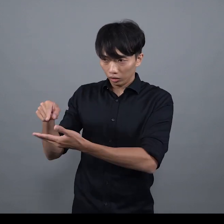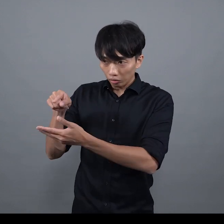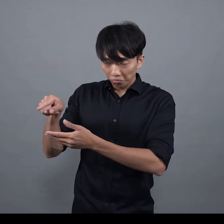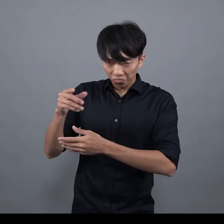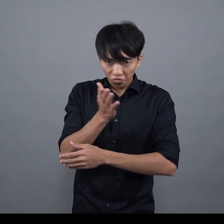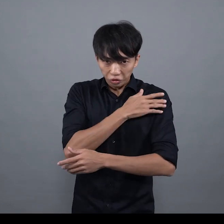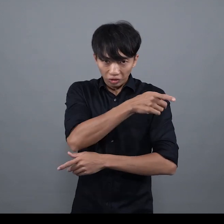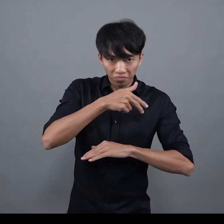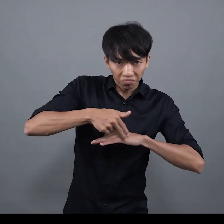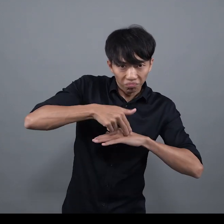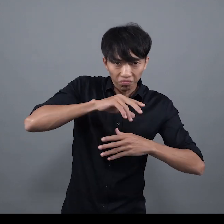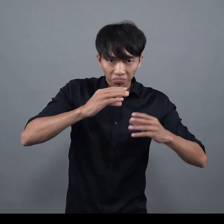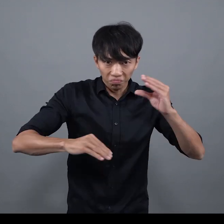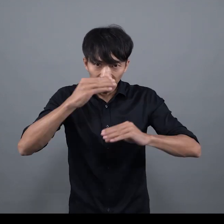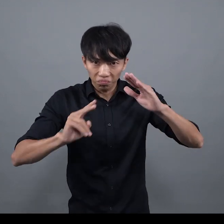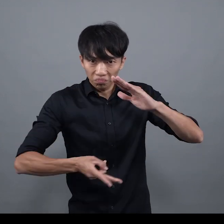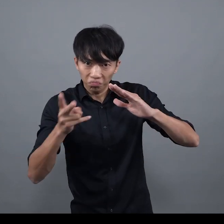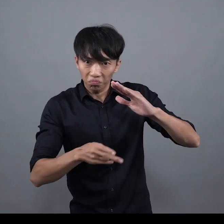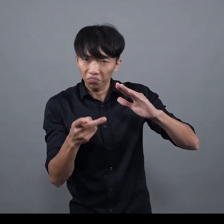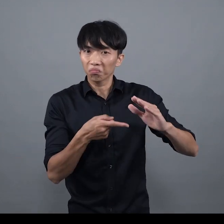many of Kuramata’s interior spaces